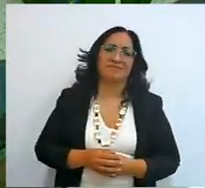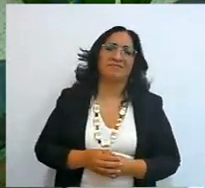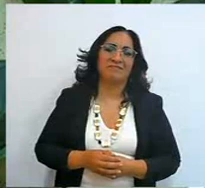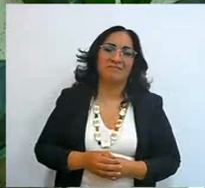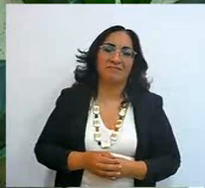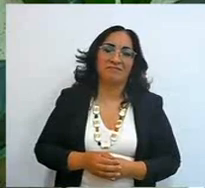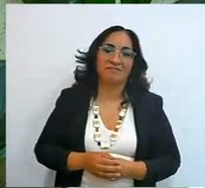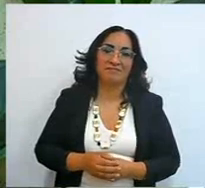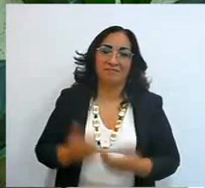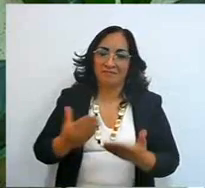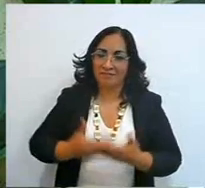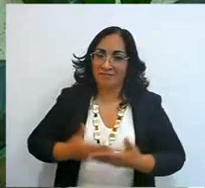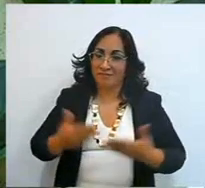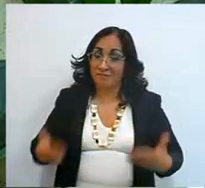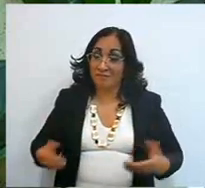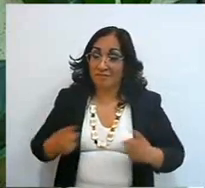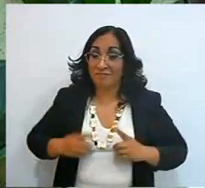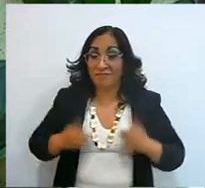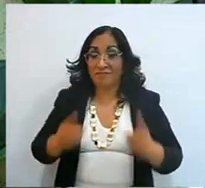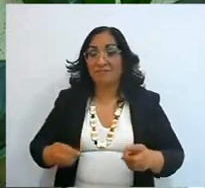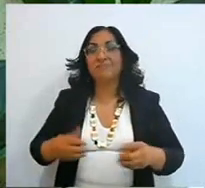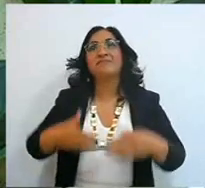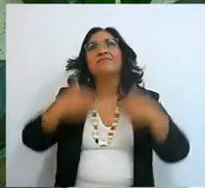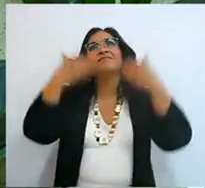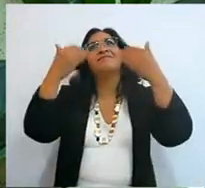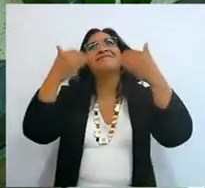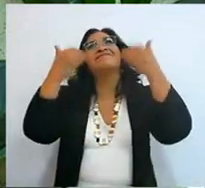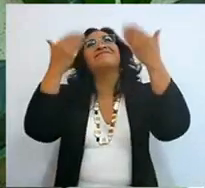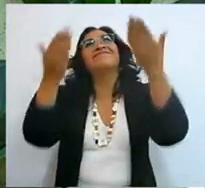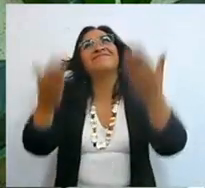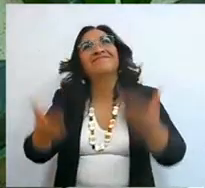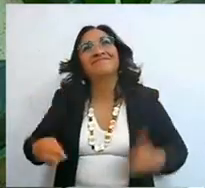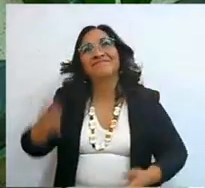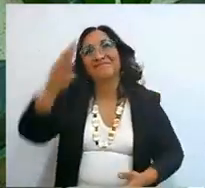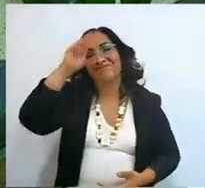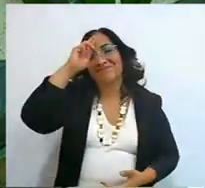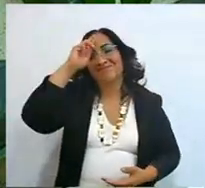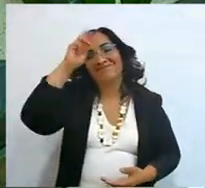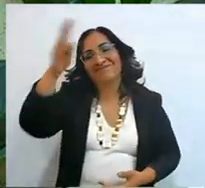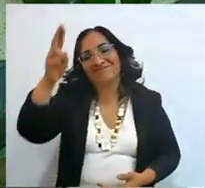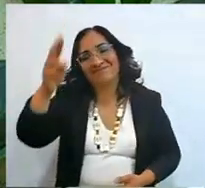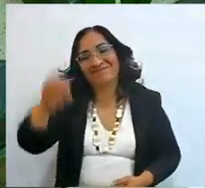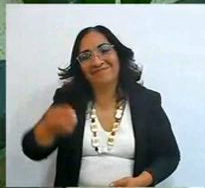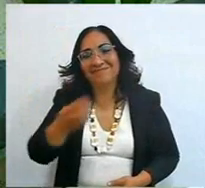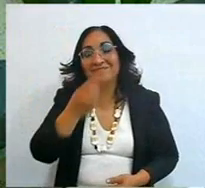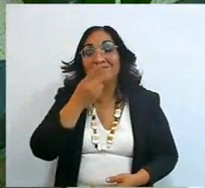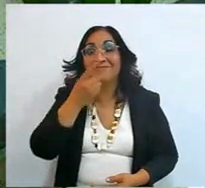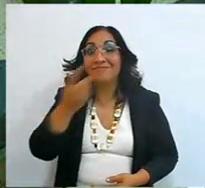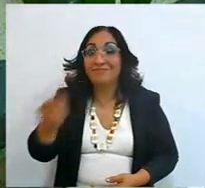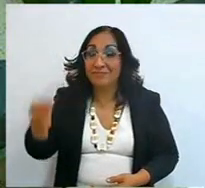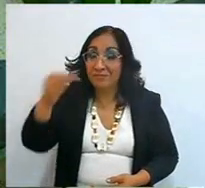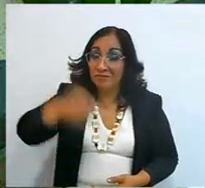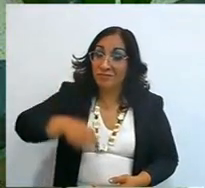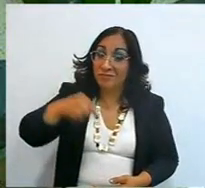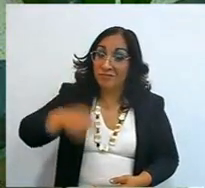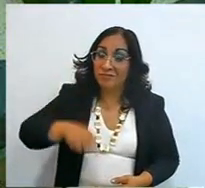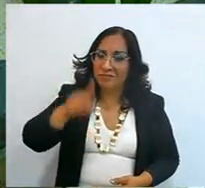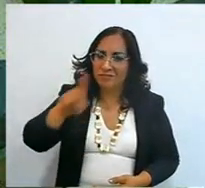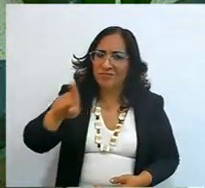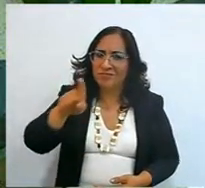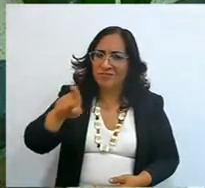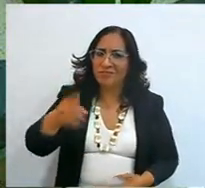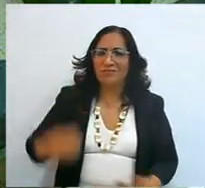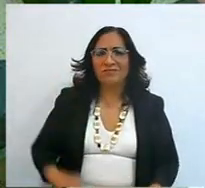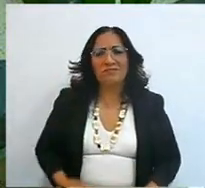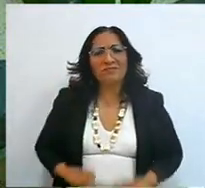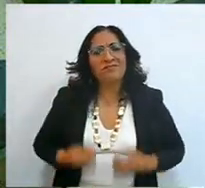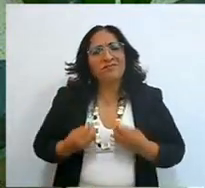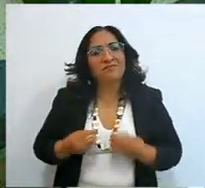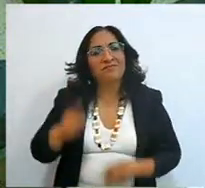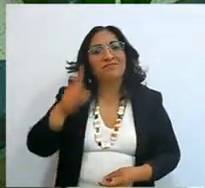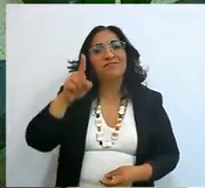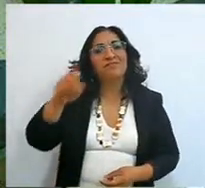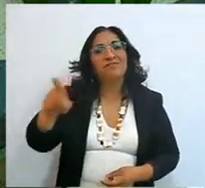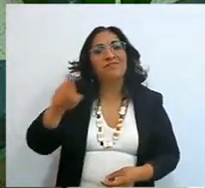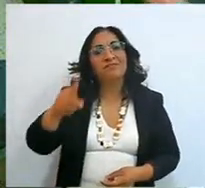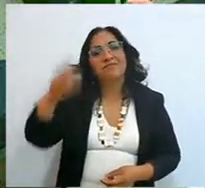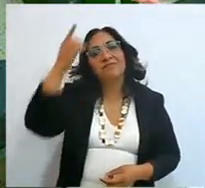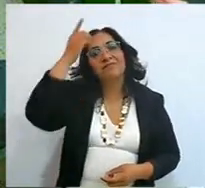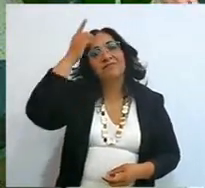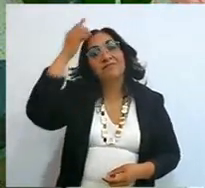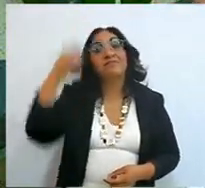It is praise, it is to recognize it, to recognize it here in your life, you Mr. Daddy, you are my love,